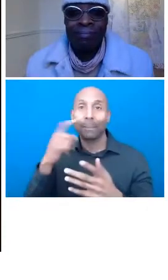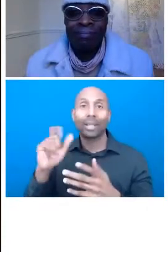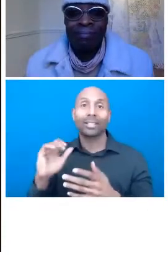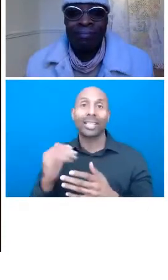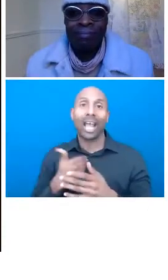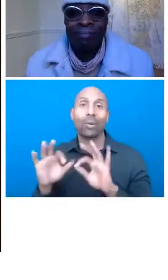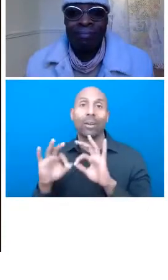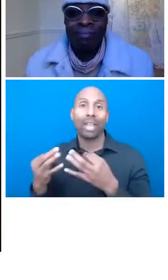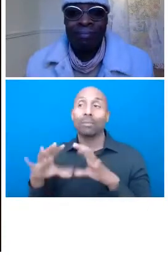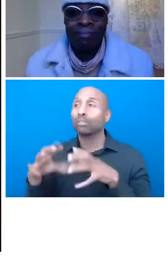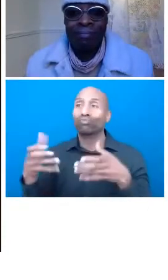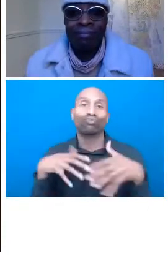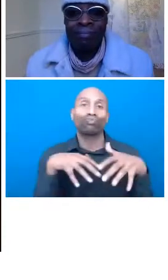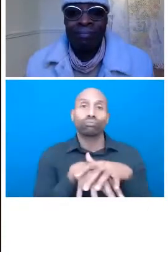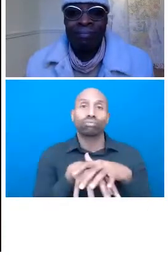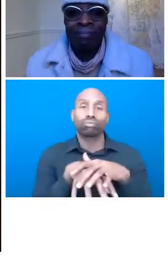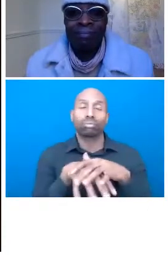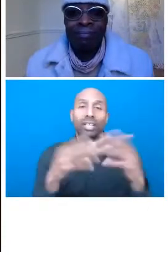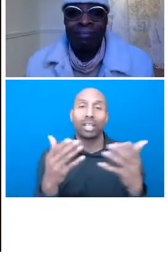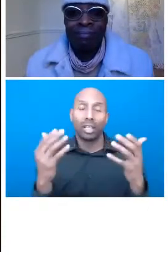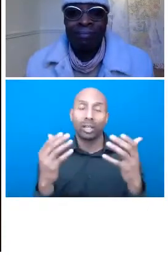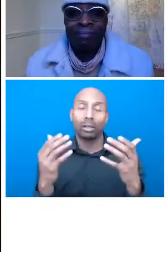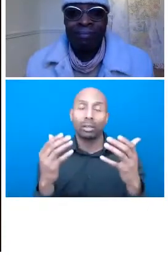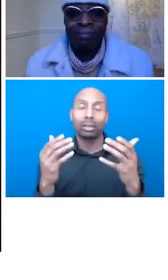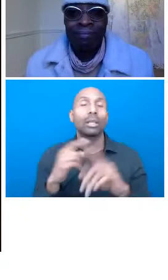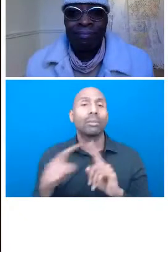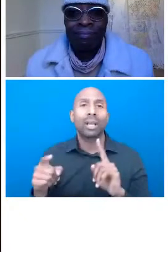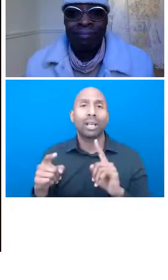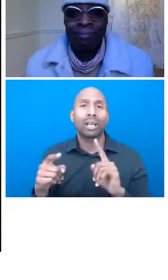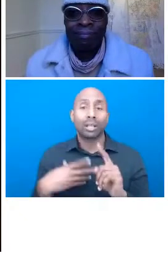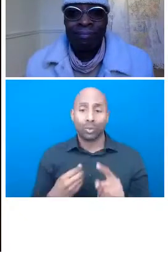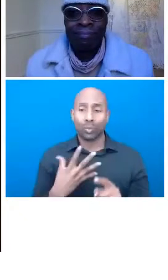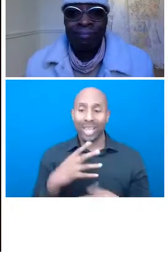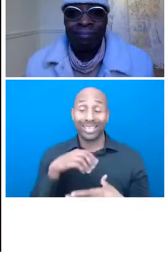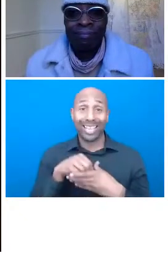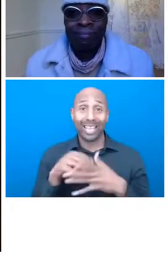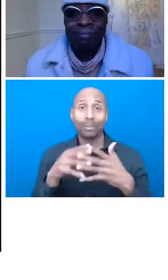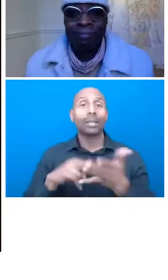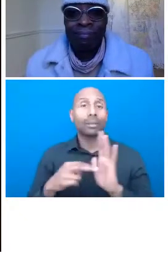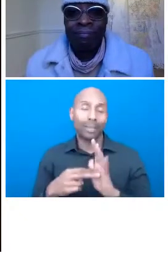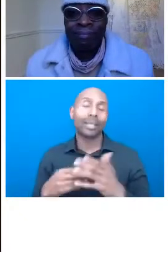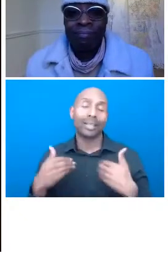so well. But to be white in America is to have power, privilege, and access.